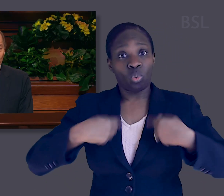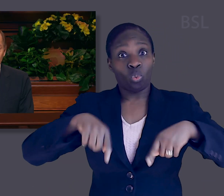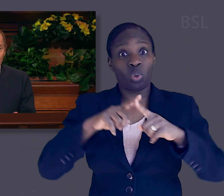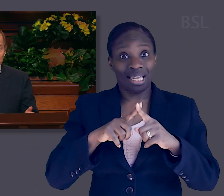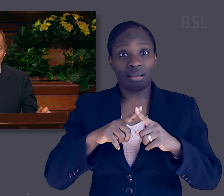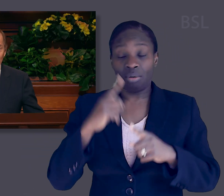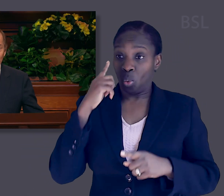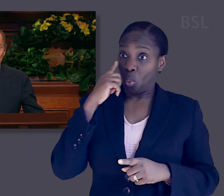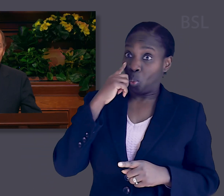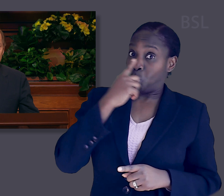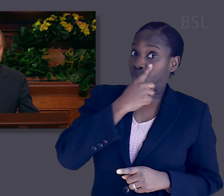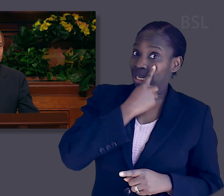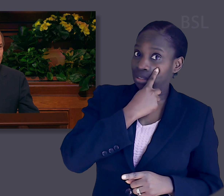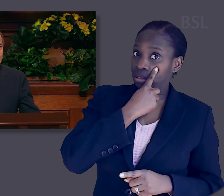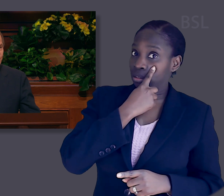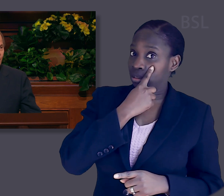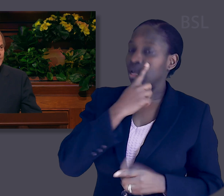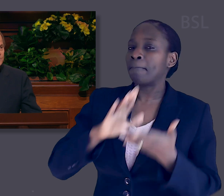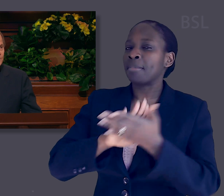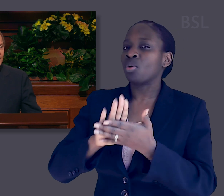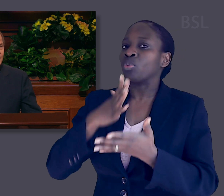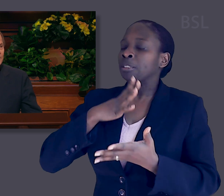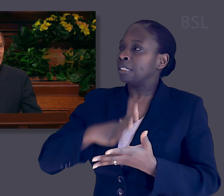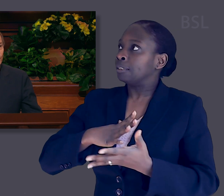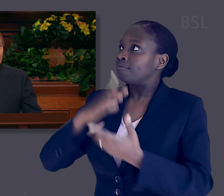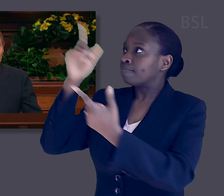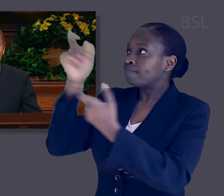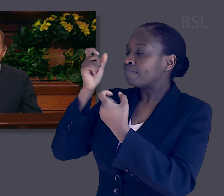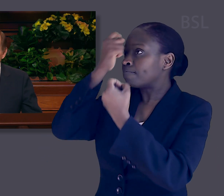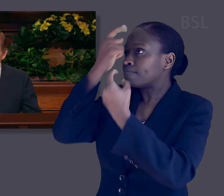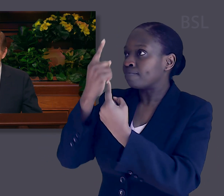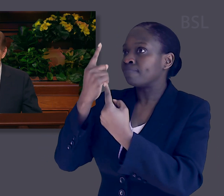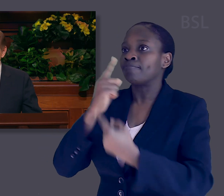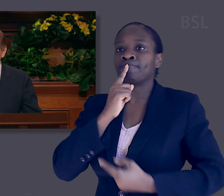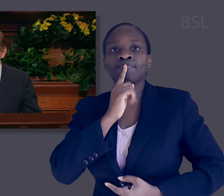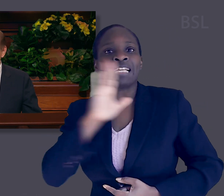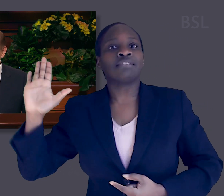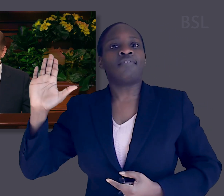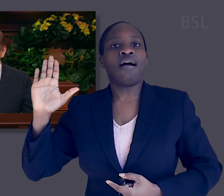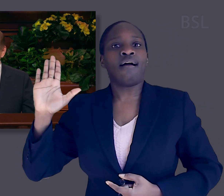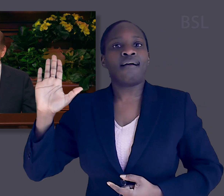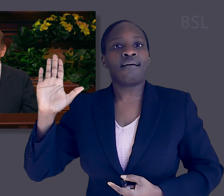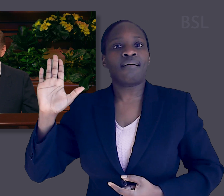We cannot stand as witnesses of Jesus Christ until we can bear witness of Him.